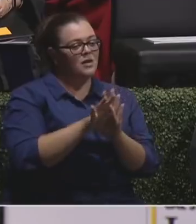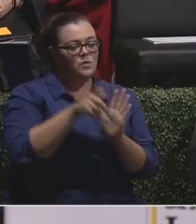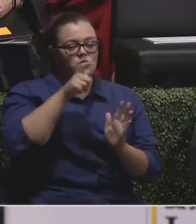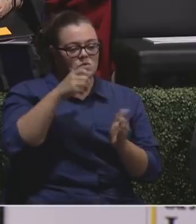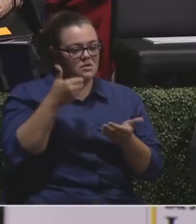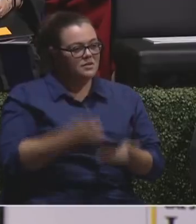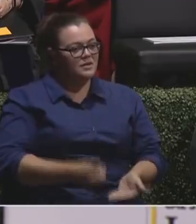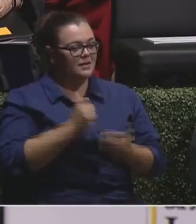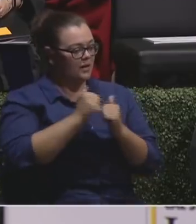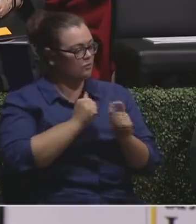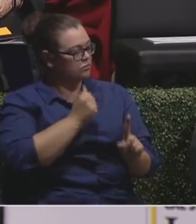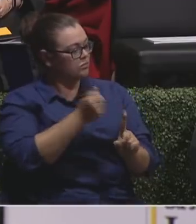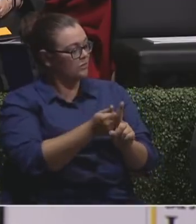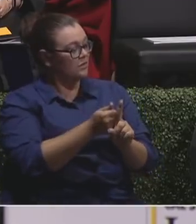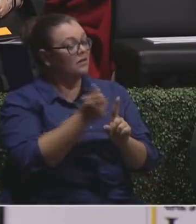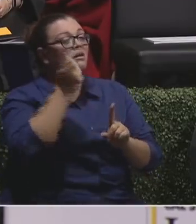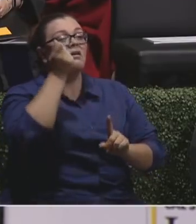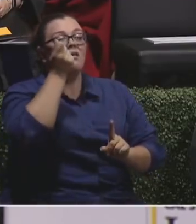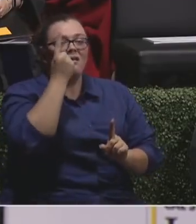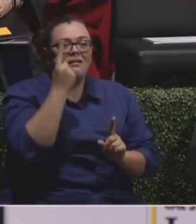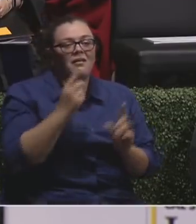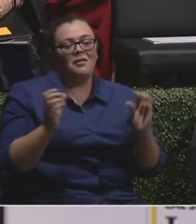AS I WAS FIGURING OUT MY LEADERSHIP STYLE, I BECAME MORE AWARE OF MY PLACE IN THE LANDSCAPE.